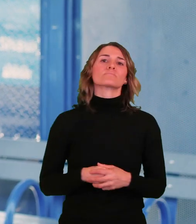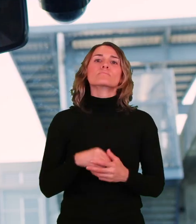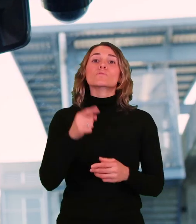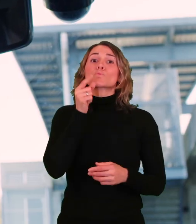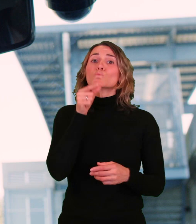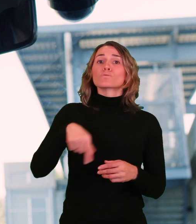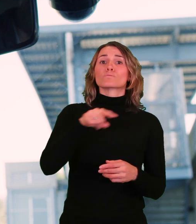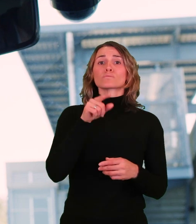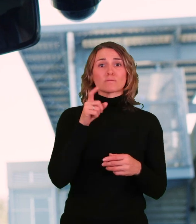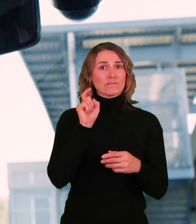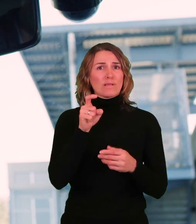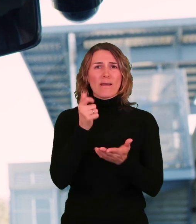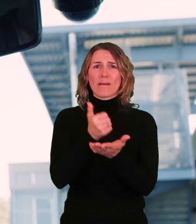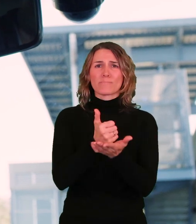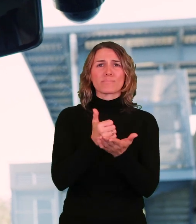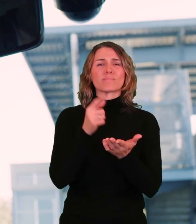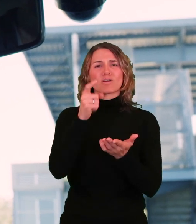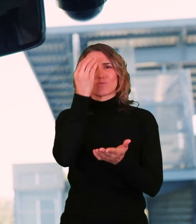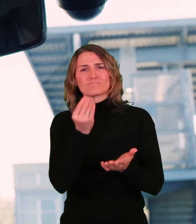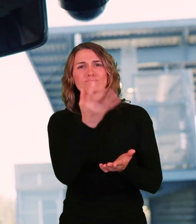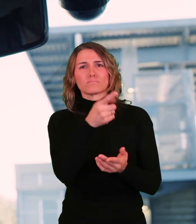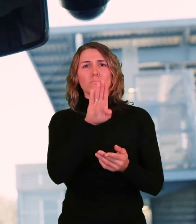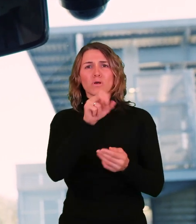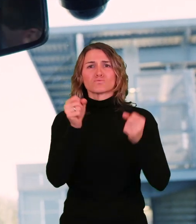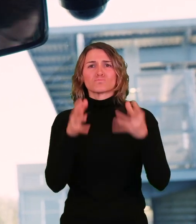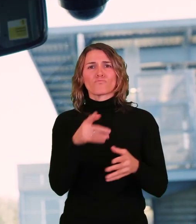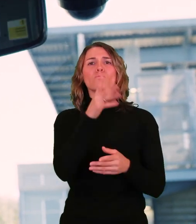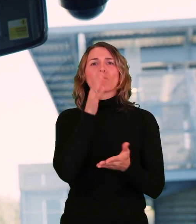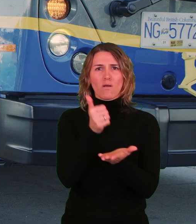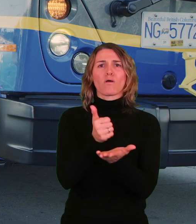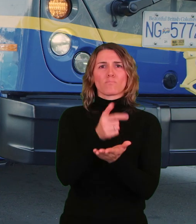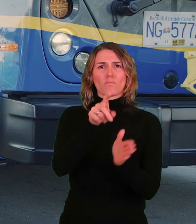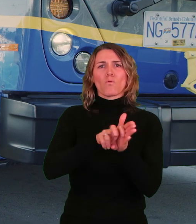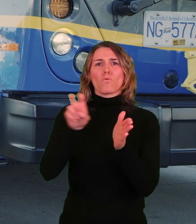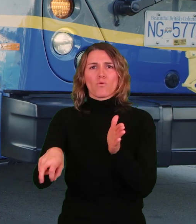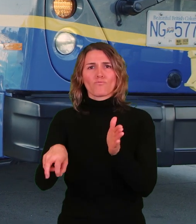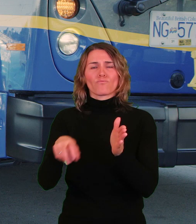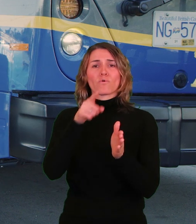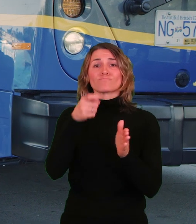For customers requiring additional assistance please inform the driver who can provide assistance for